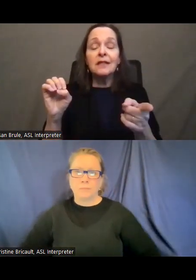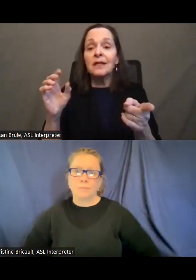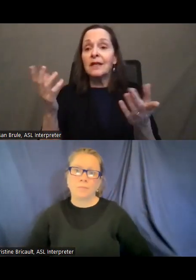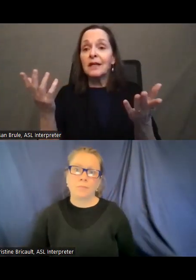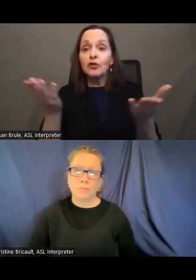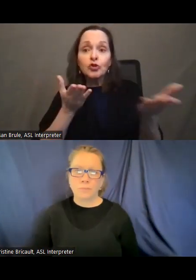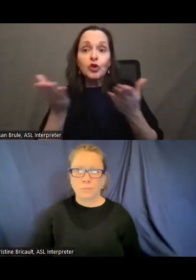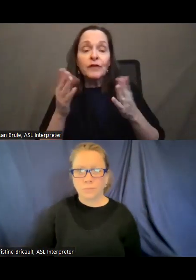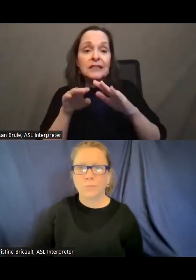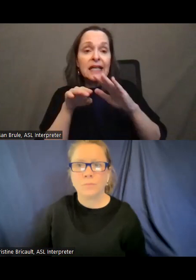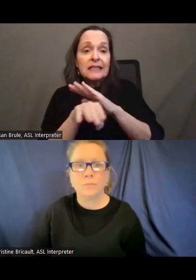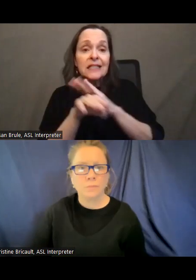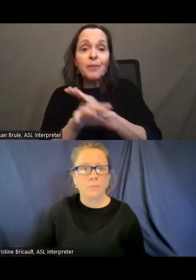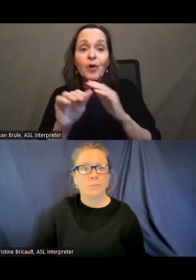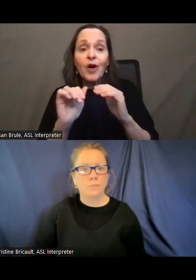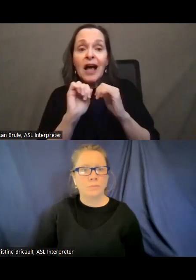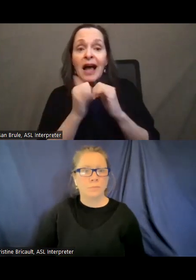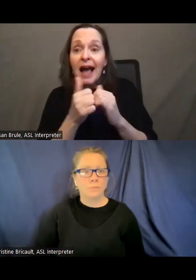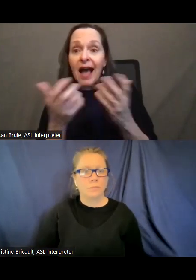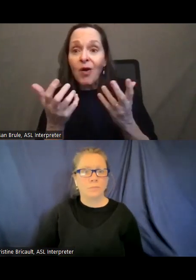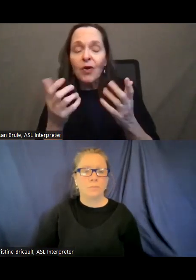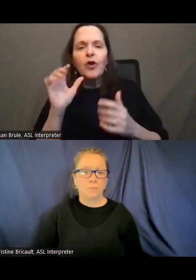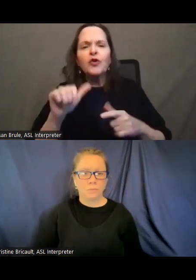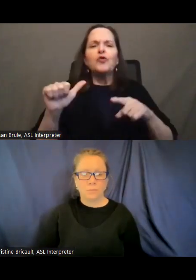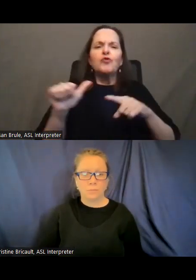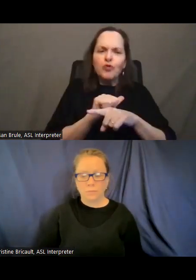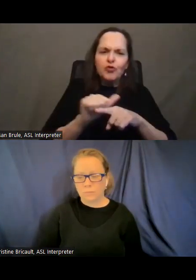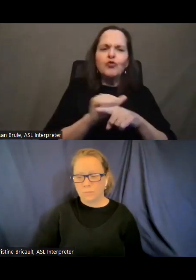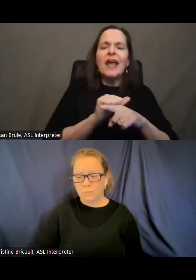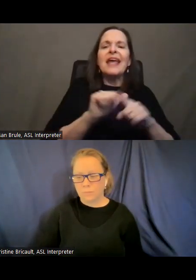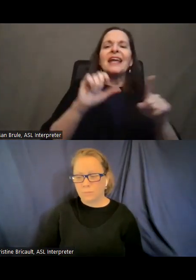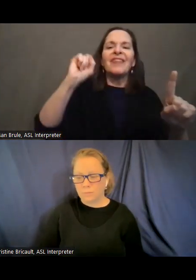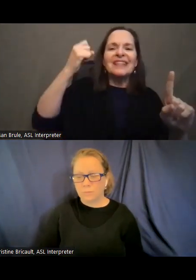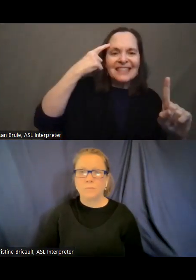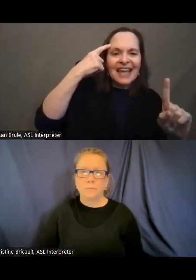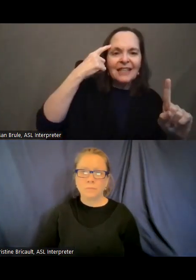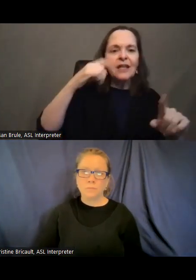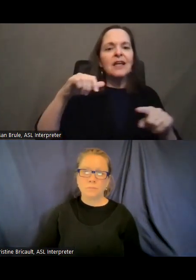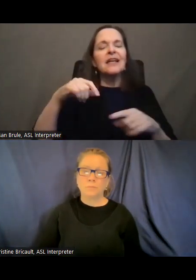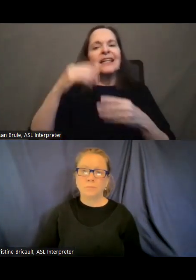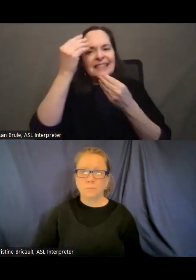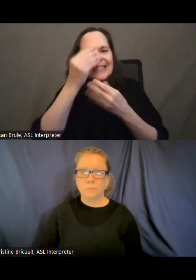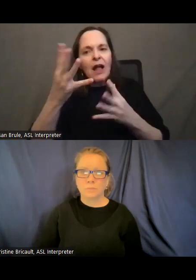understand from the get-go that they need to make a facility or a project accessible to people with disabilities.